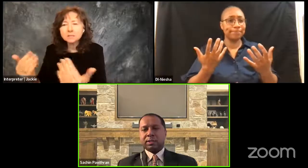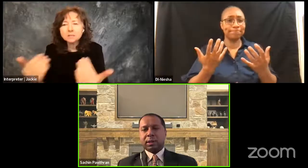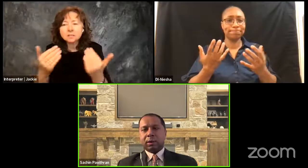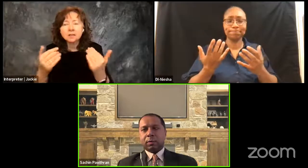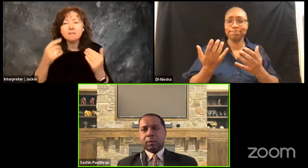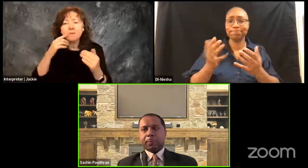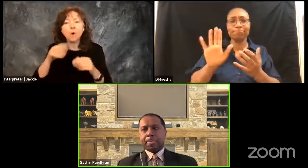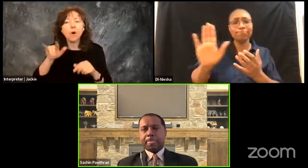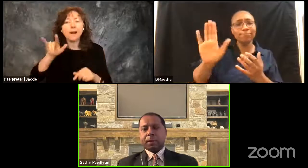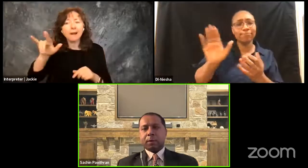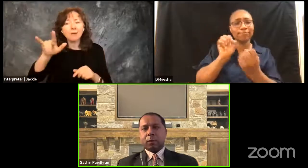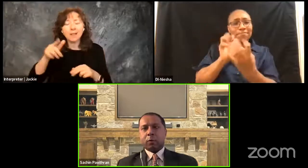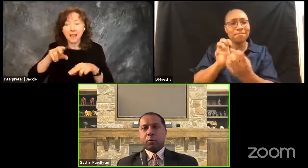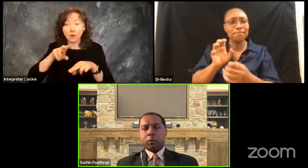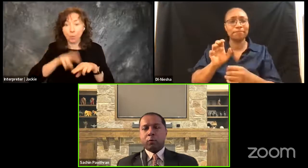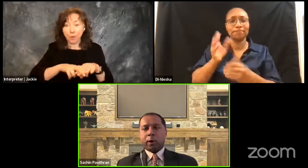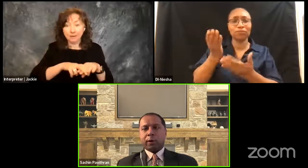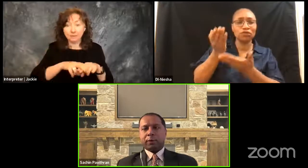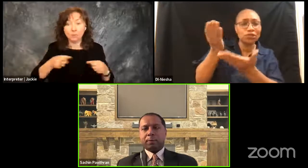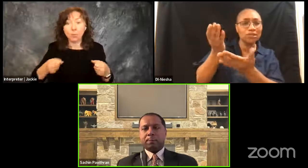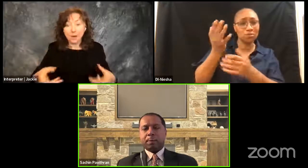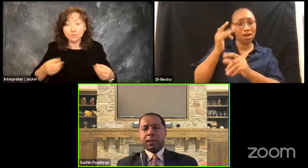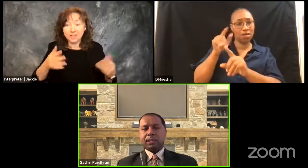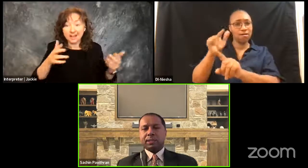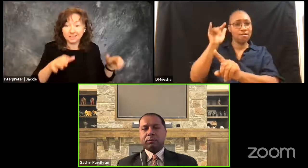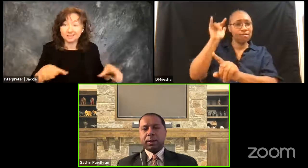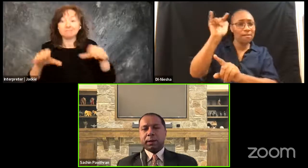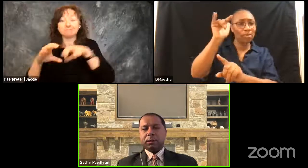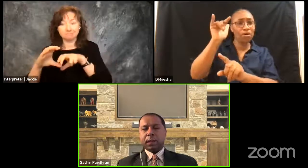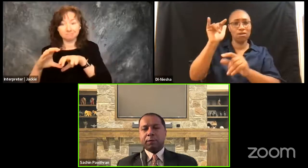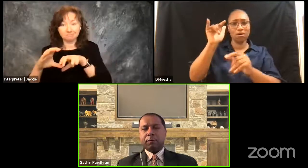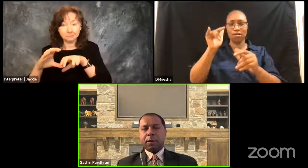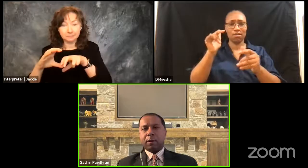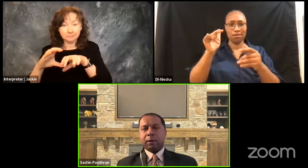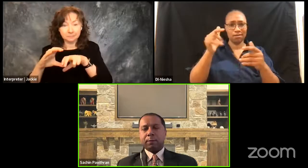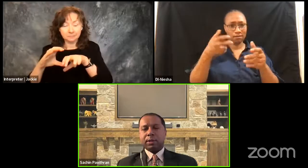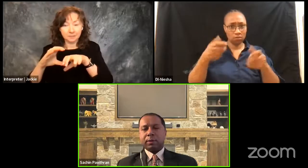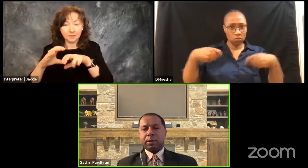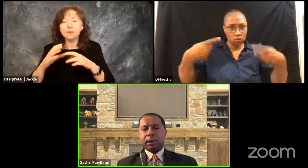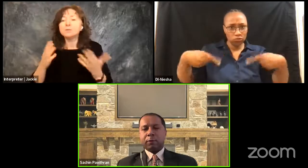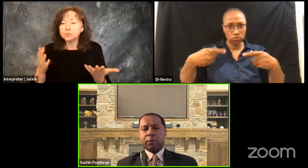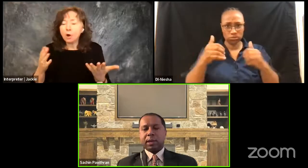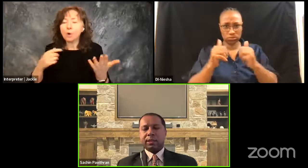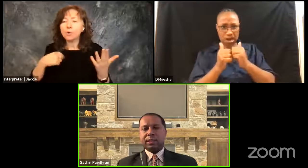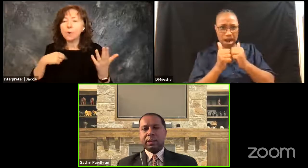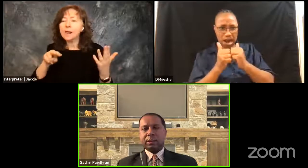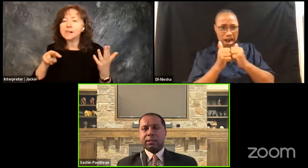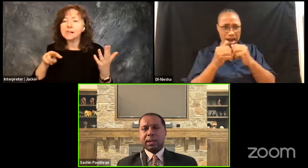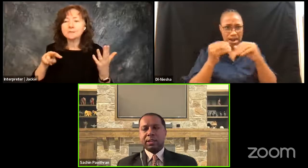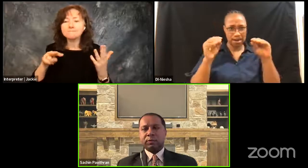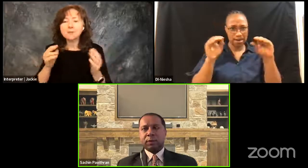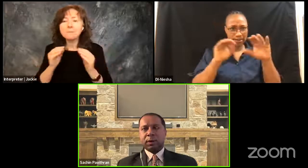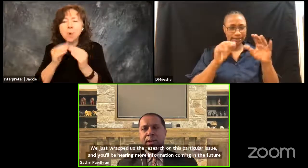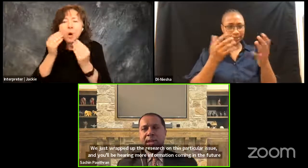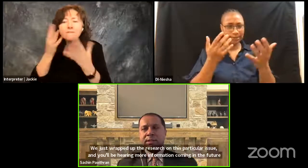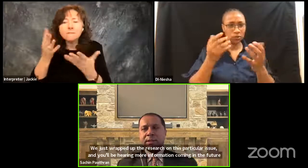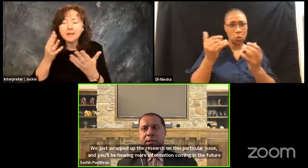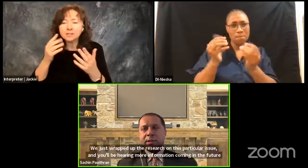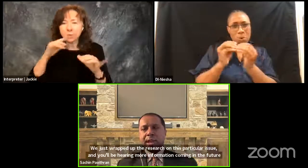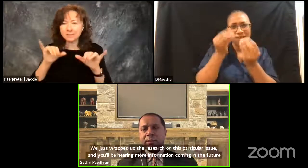One of the pieces that we're looking -- information we're looking for is the size for the castor